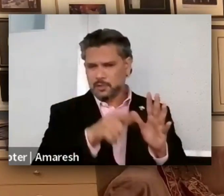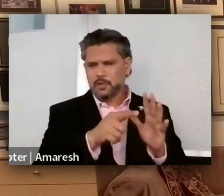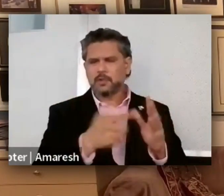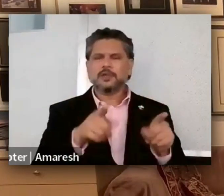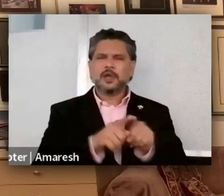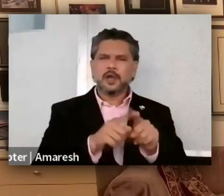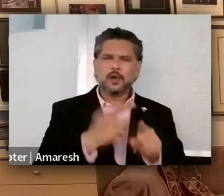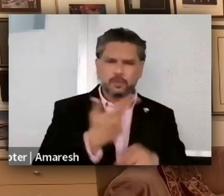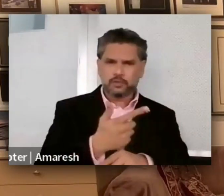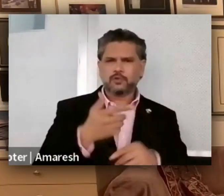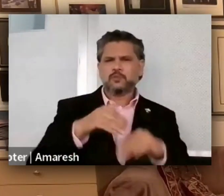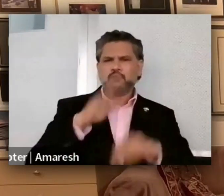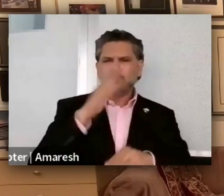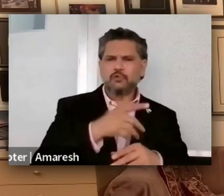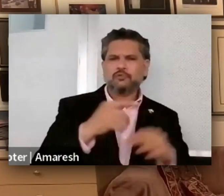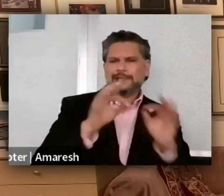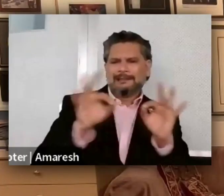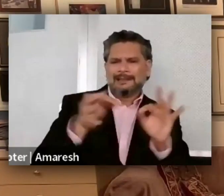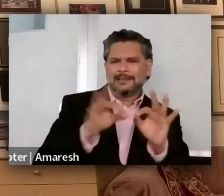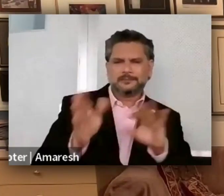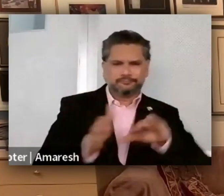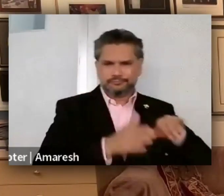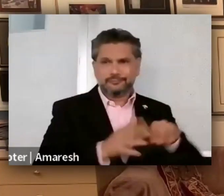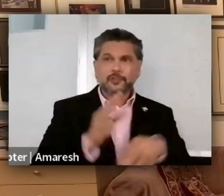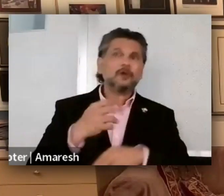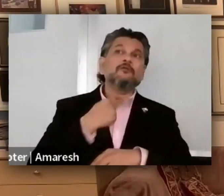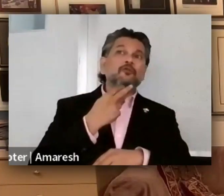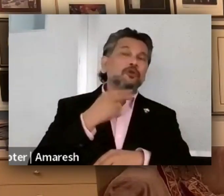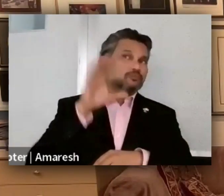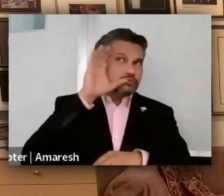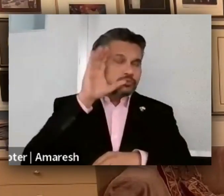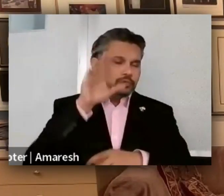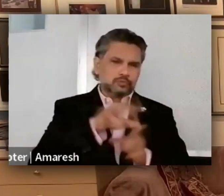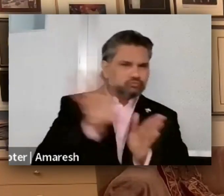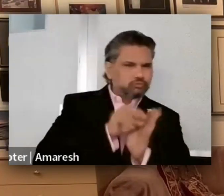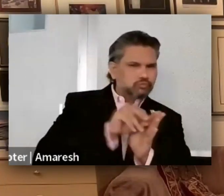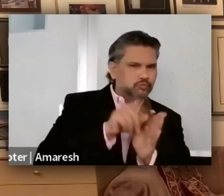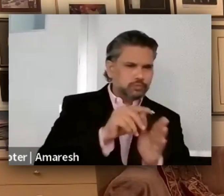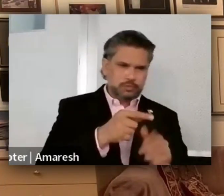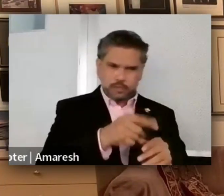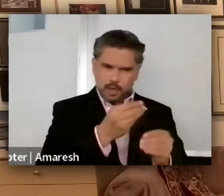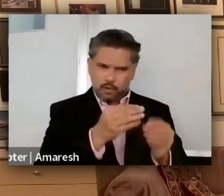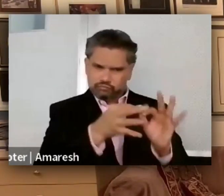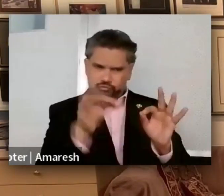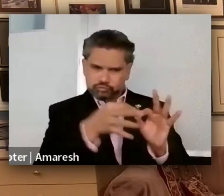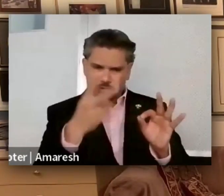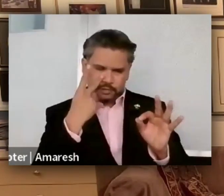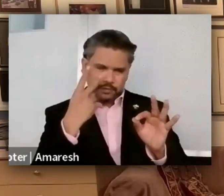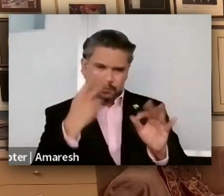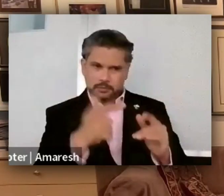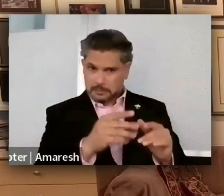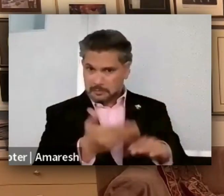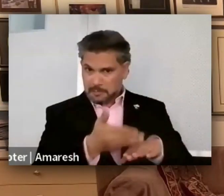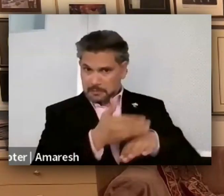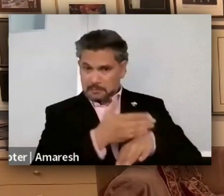communicate not with text, but with voice, and then see whether we can improve the system by